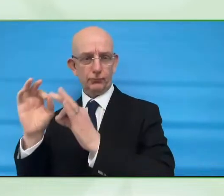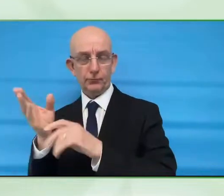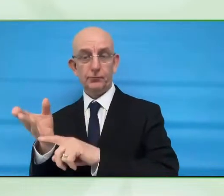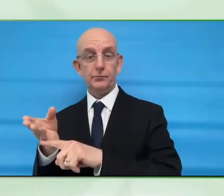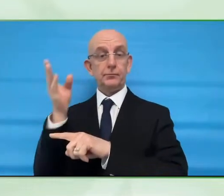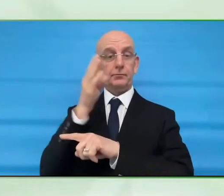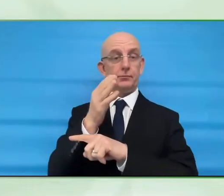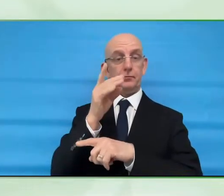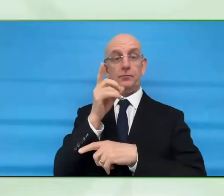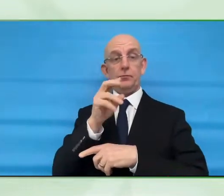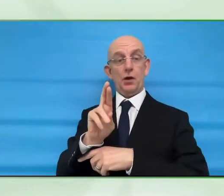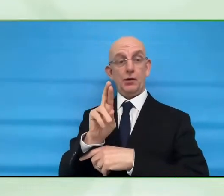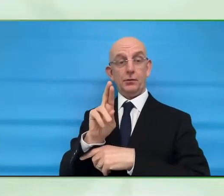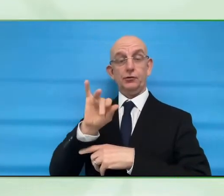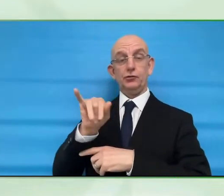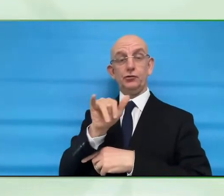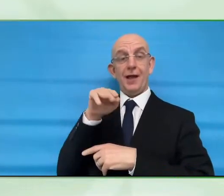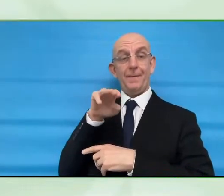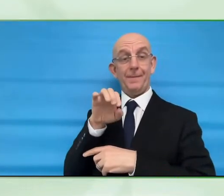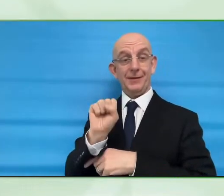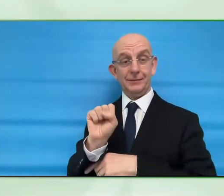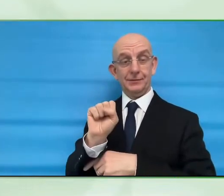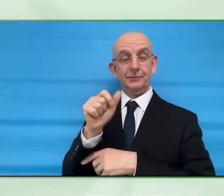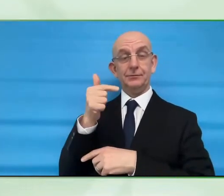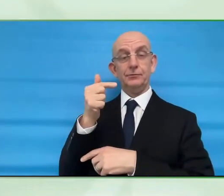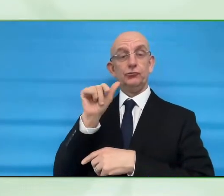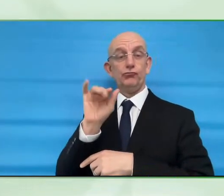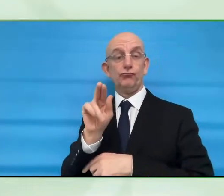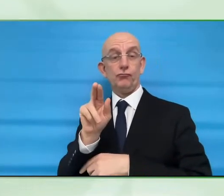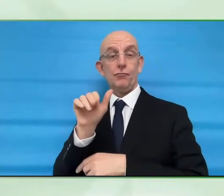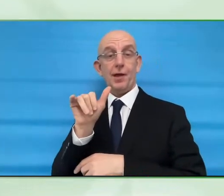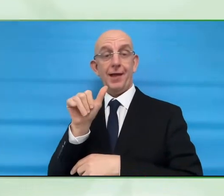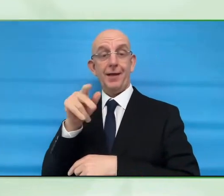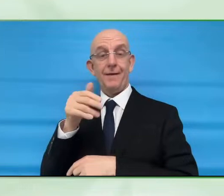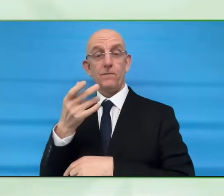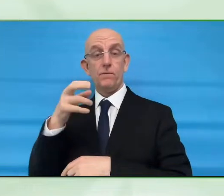Thomas more about how you got into what you are doing and I think you have a very interesting